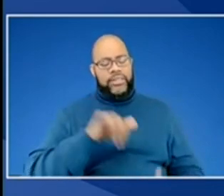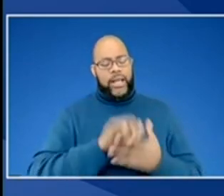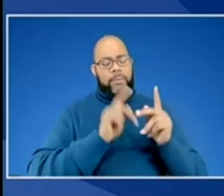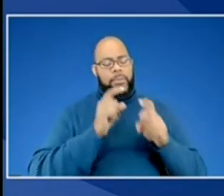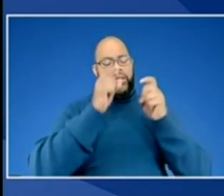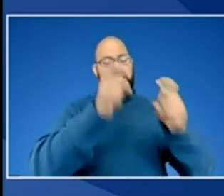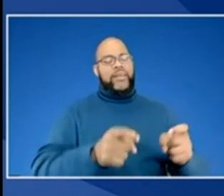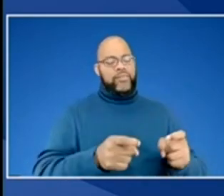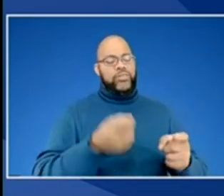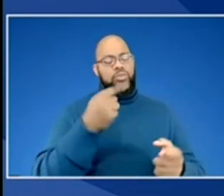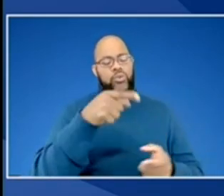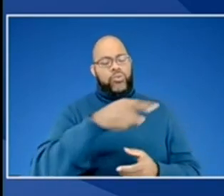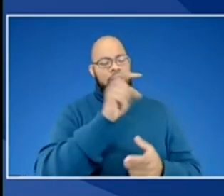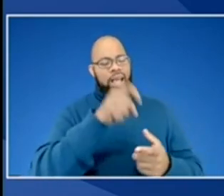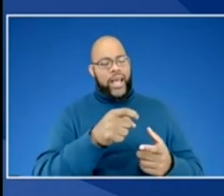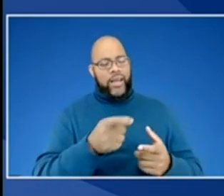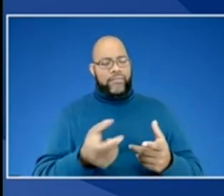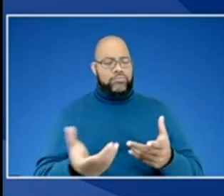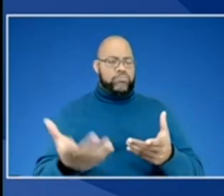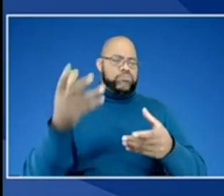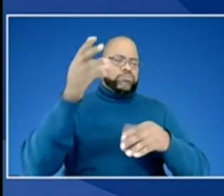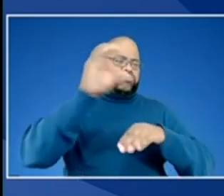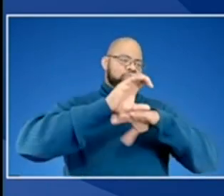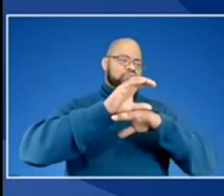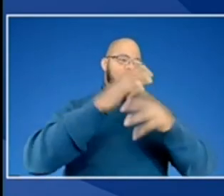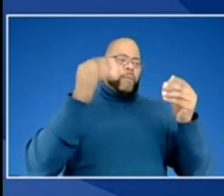And so they have to incur a lot more debt. And that's not accounted for.